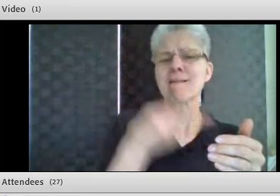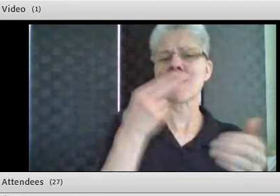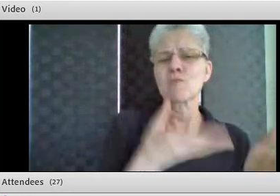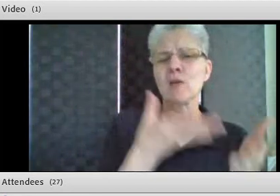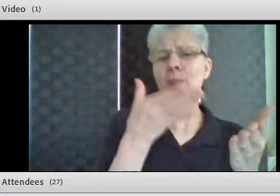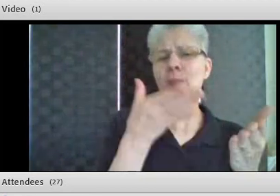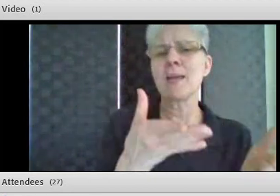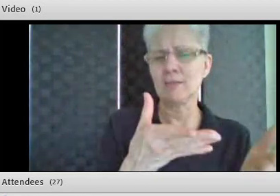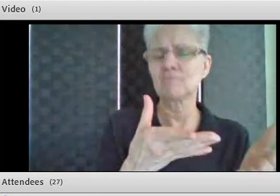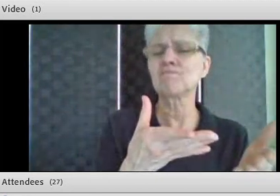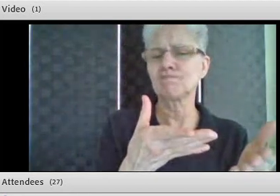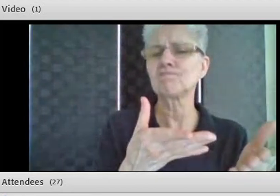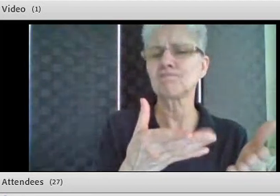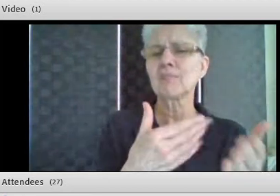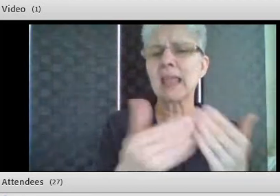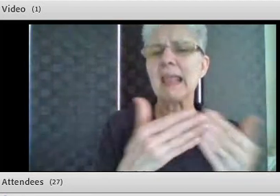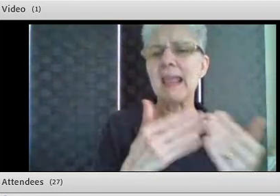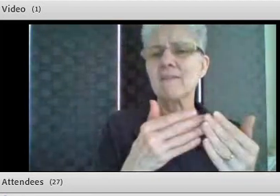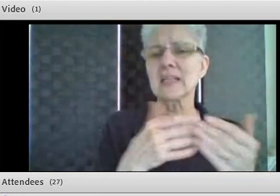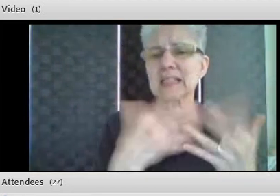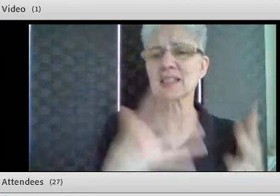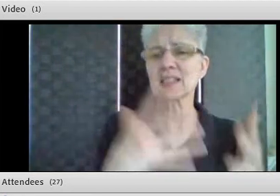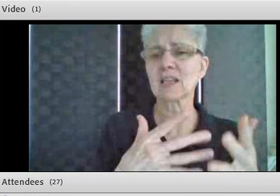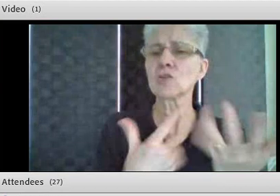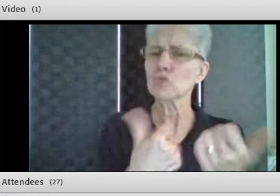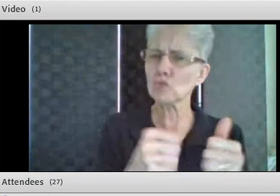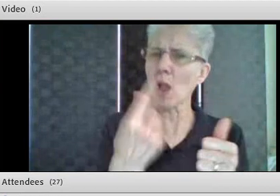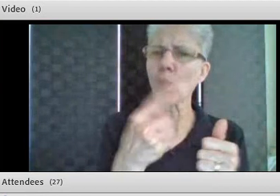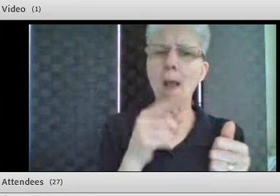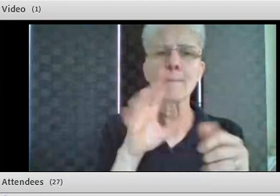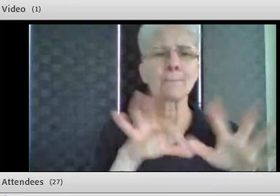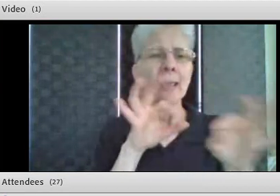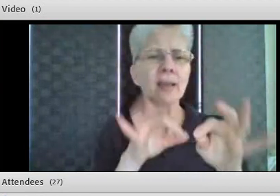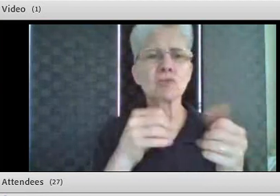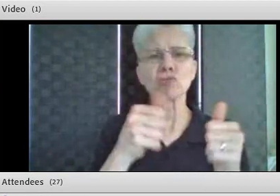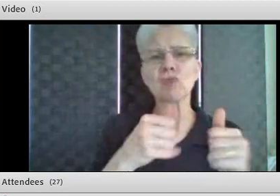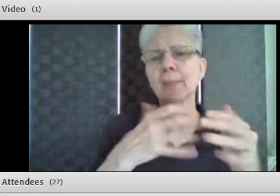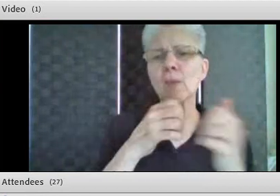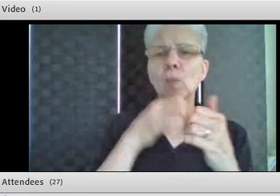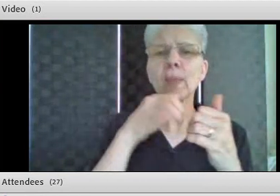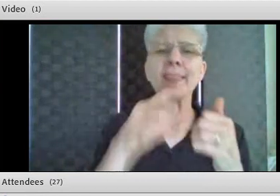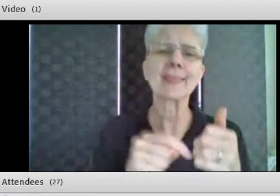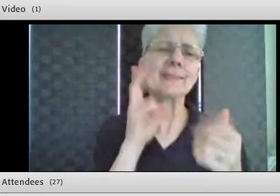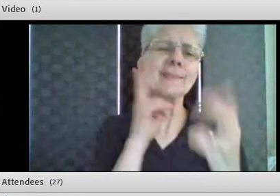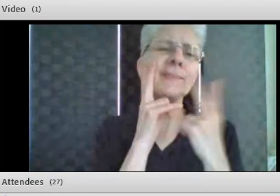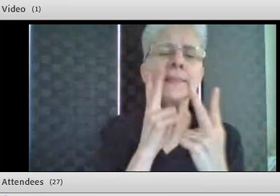to decide how far into it you want to go. Ryan: And with any of these tools, I highly, highly, highly recommend